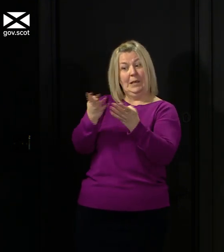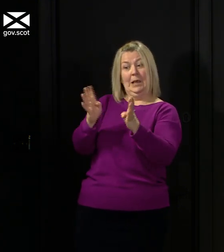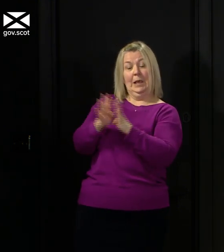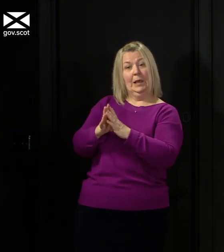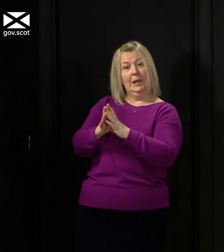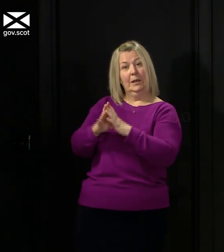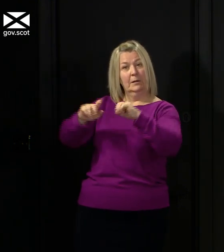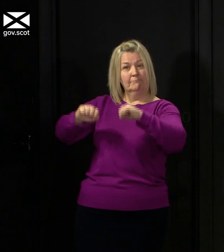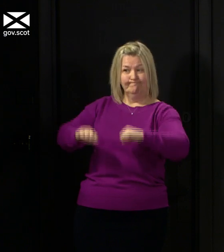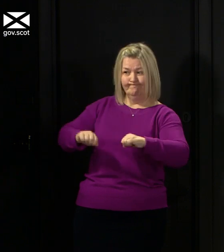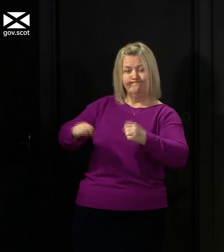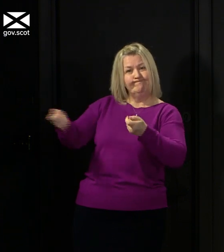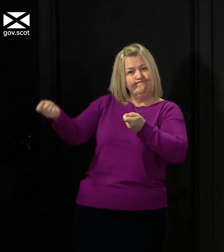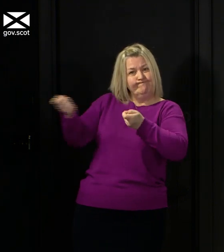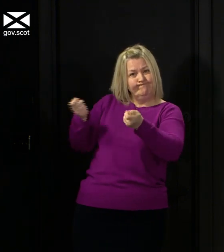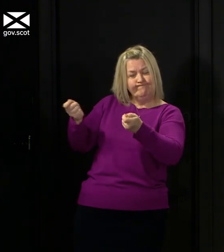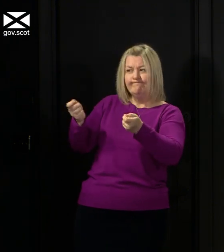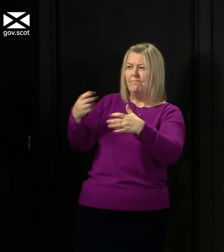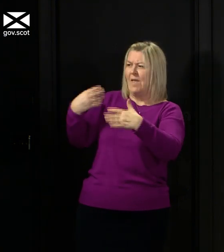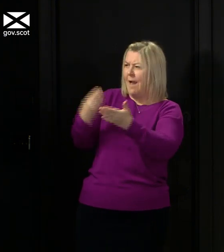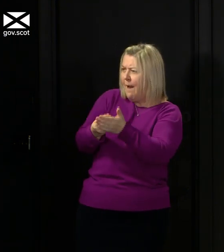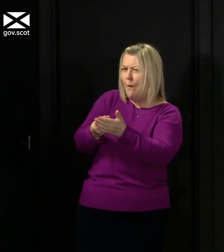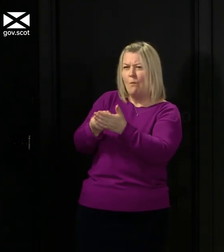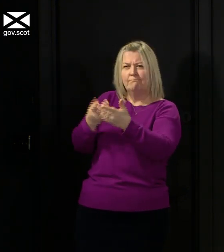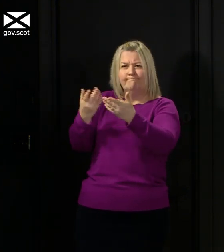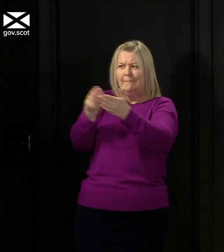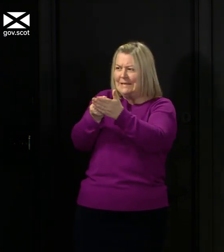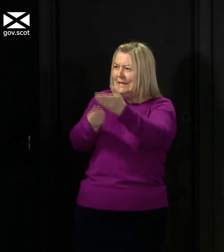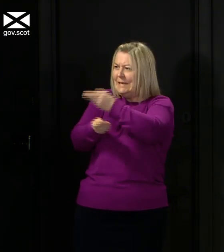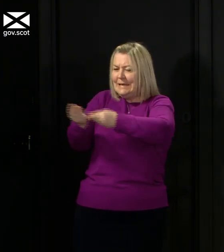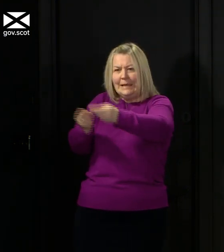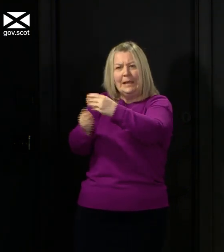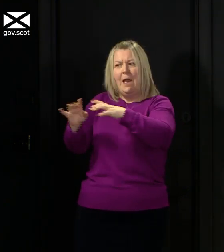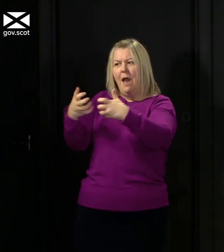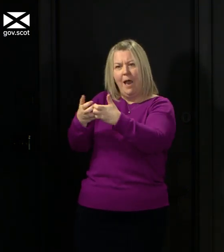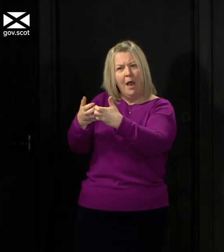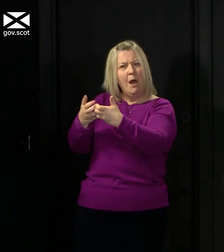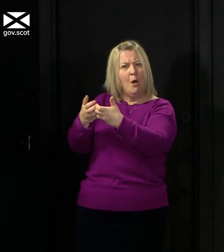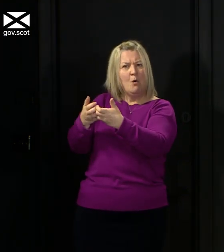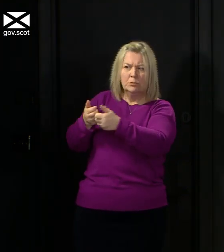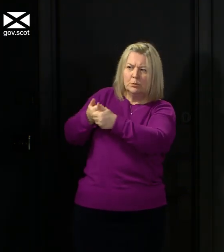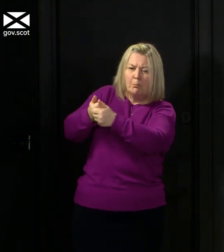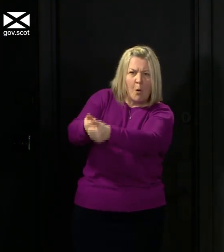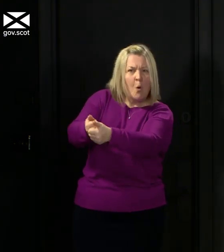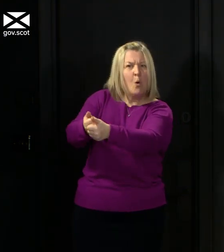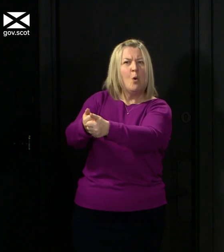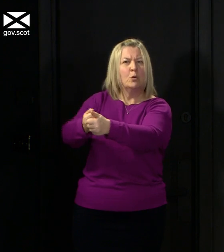economic impact and how we support the economy. There have been some very significant interventions